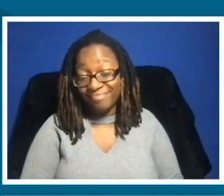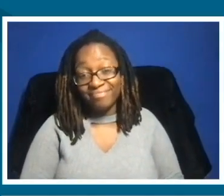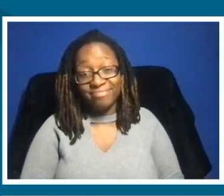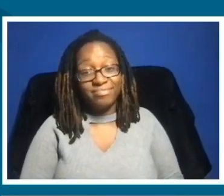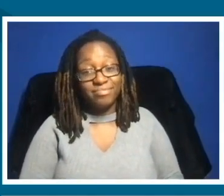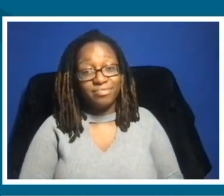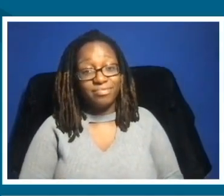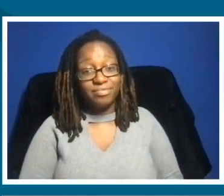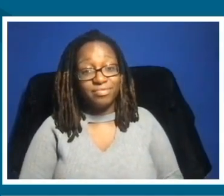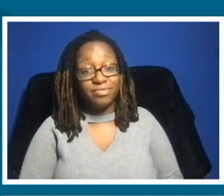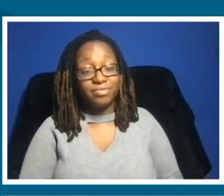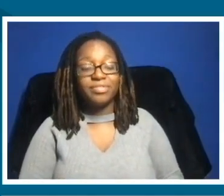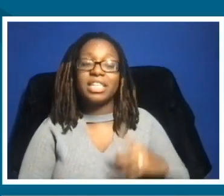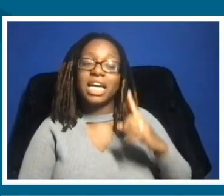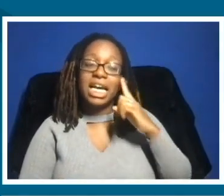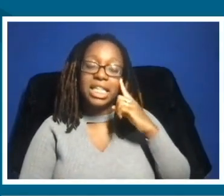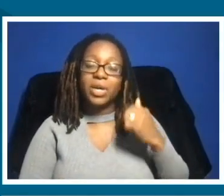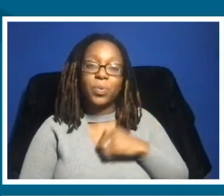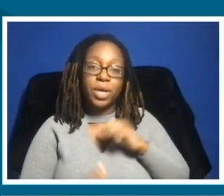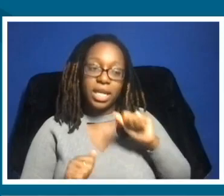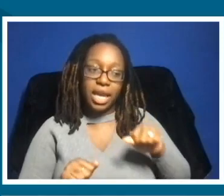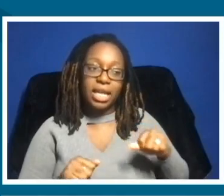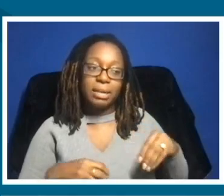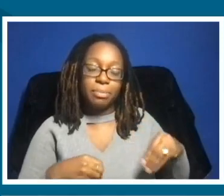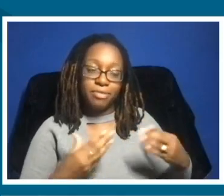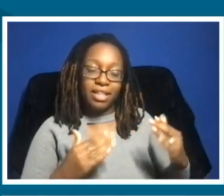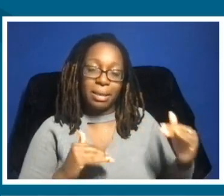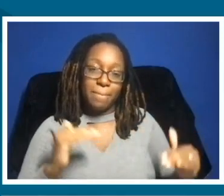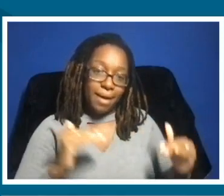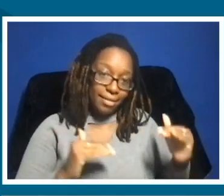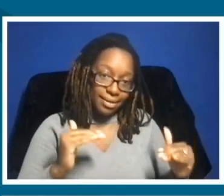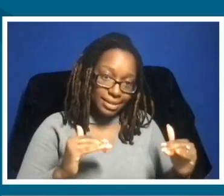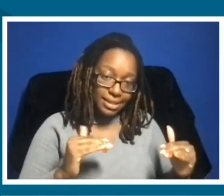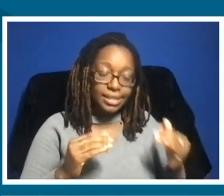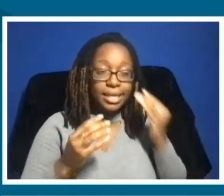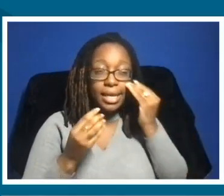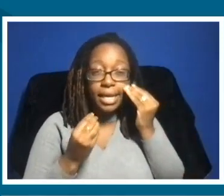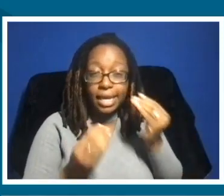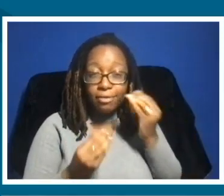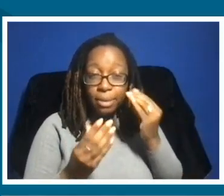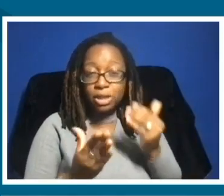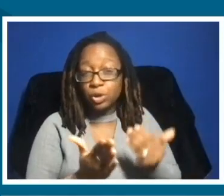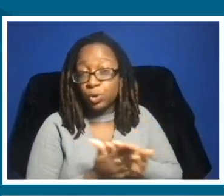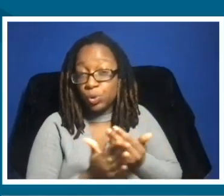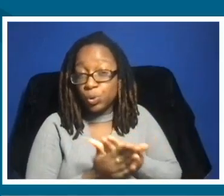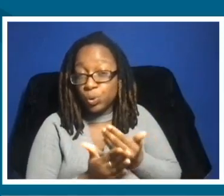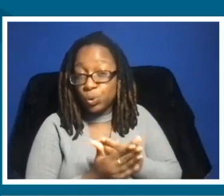were able to strike the balance between giving students some information that